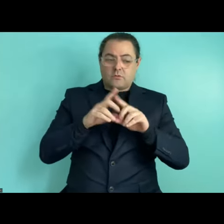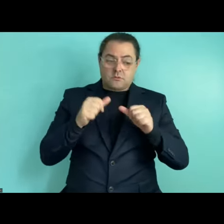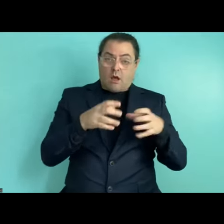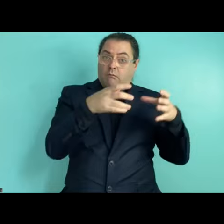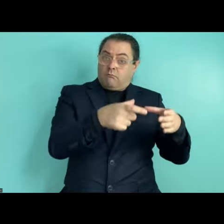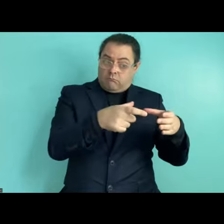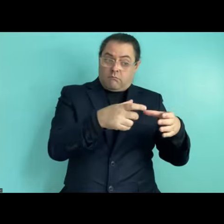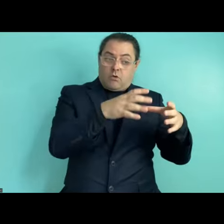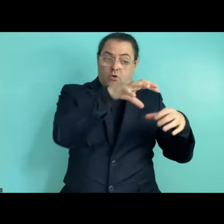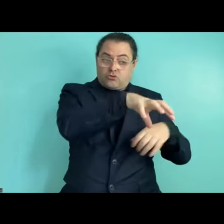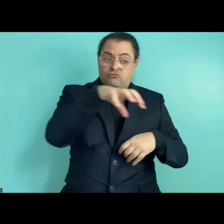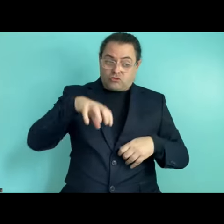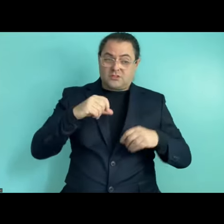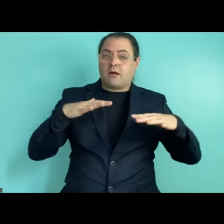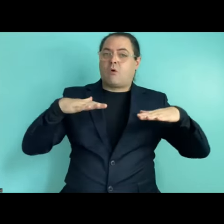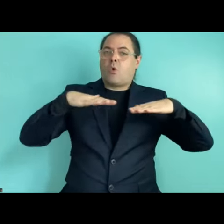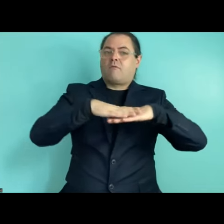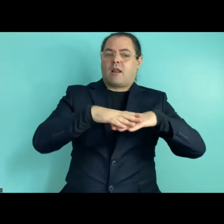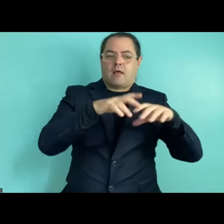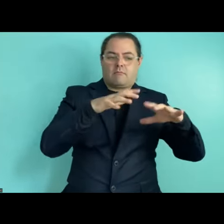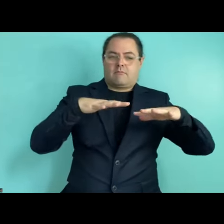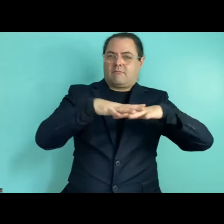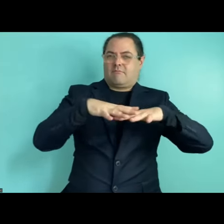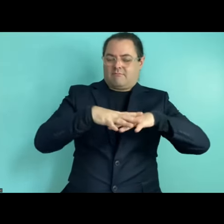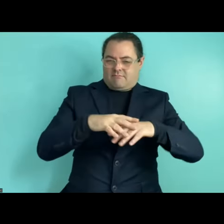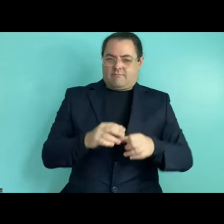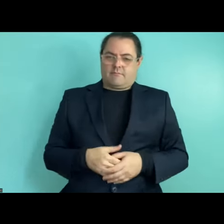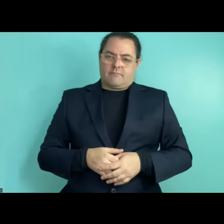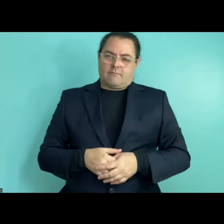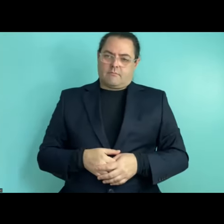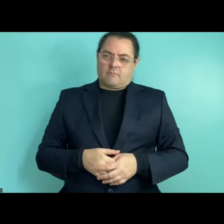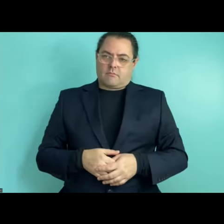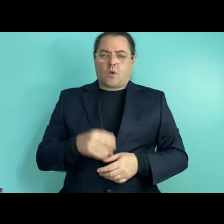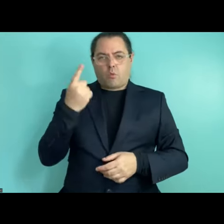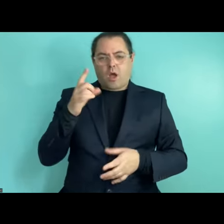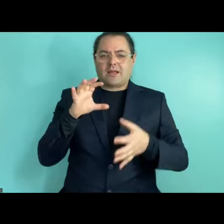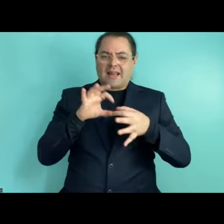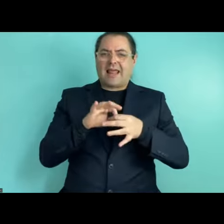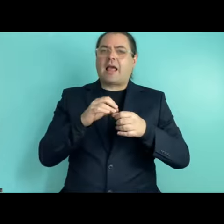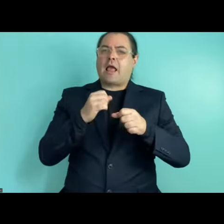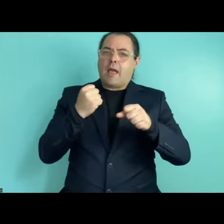is a global project collaborating with the for the employment for development and employment